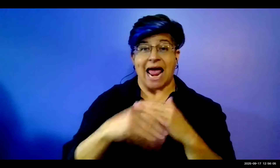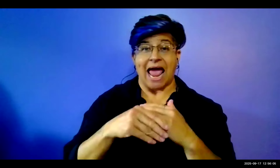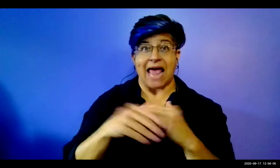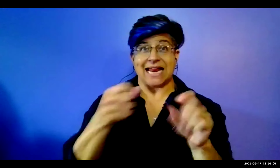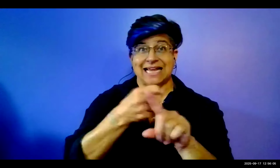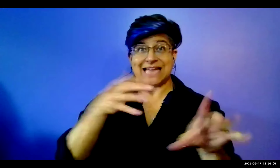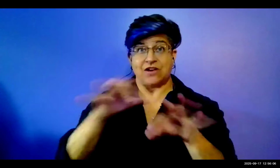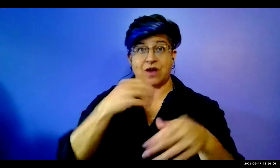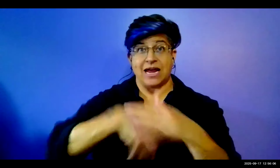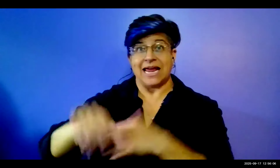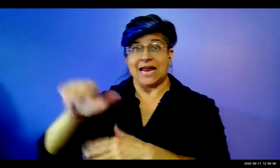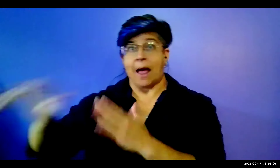We're in a completely different location, and what happens if I just make it in the next slide if I'm using PowerPoints?